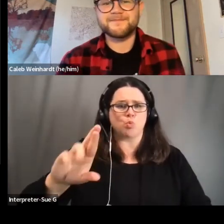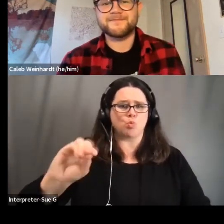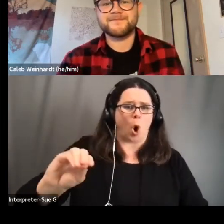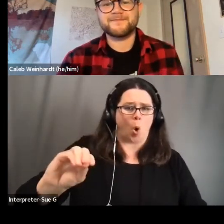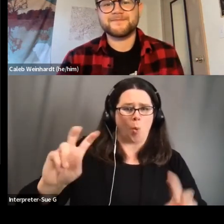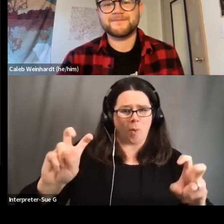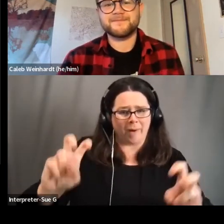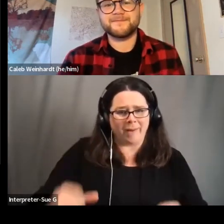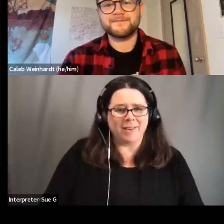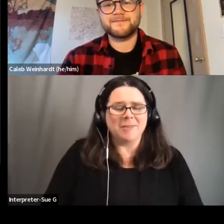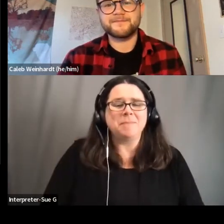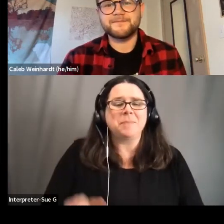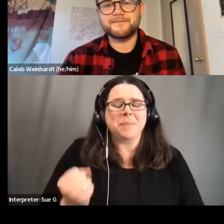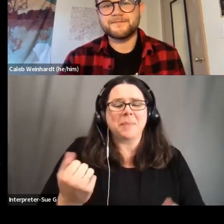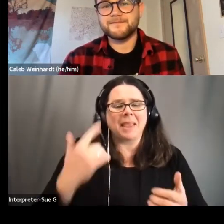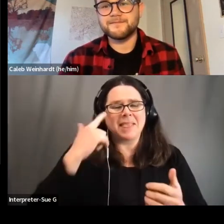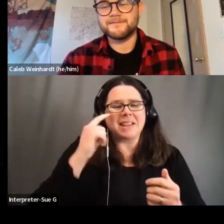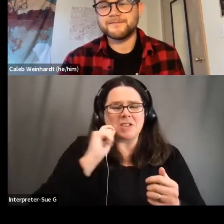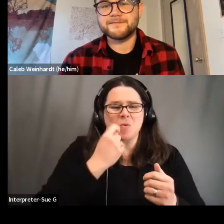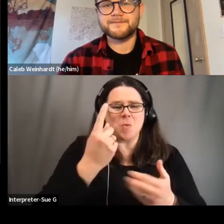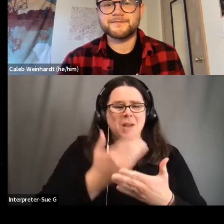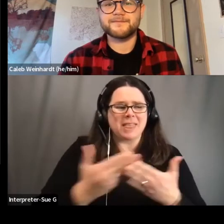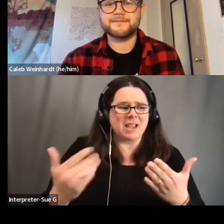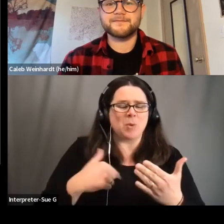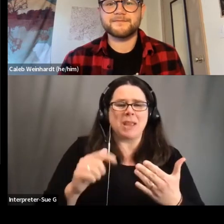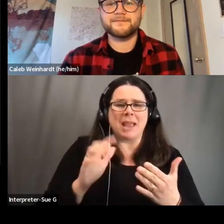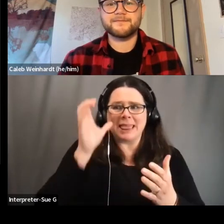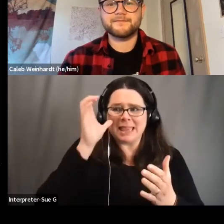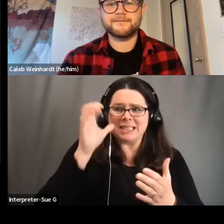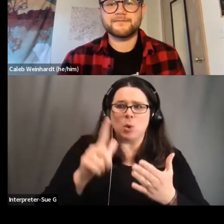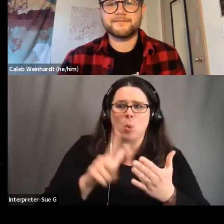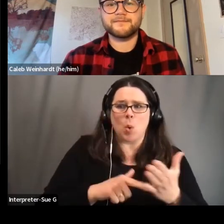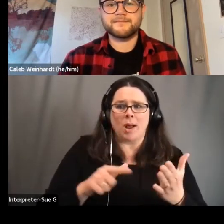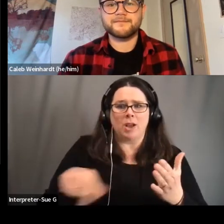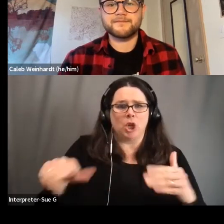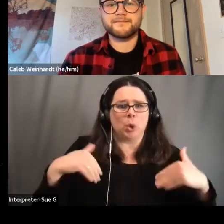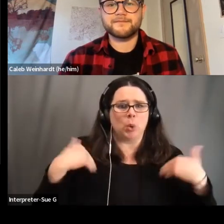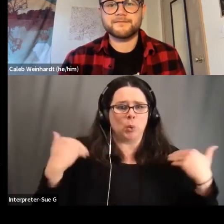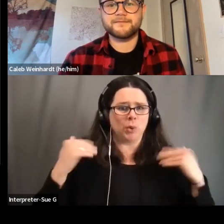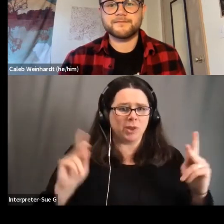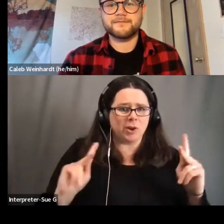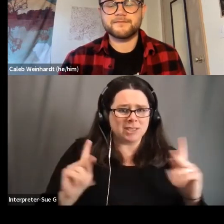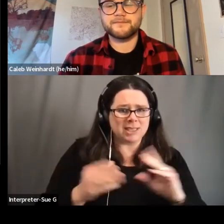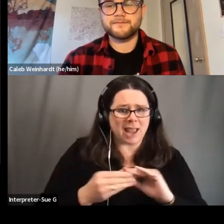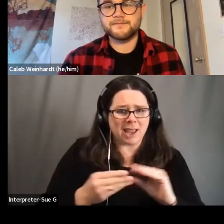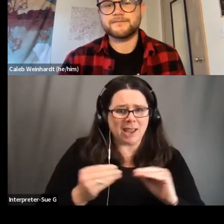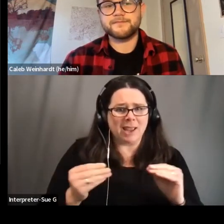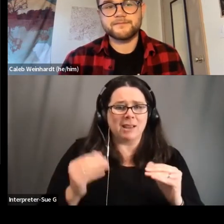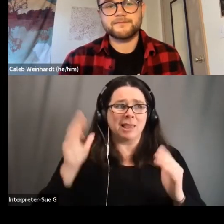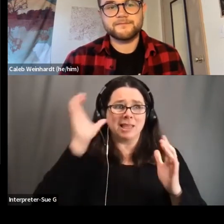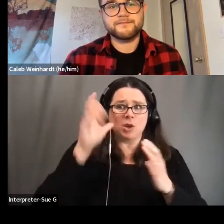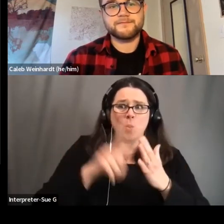So again, one of the things that we can do is just listen to what the youth around us are saying, listen to what the adults around us are saying.